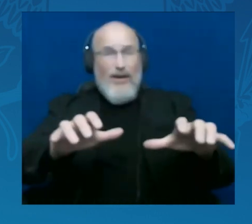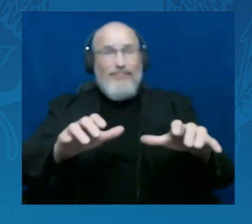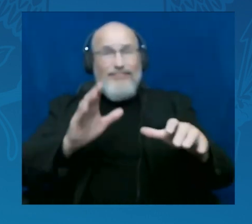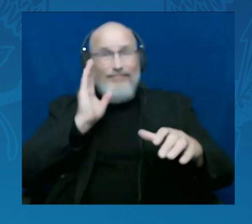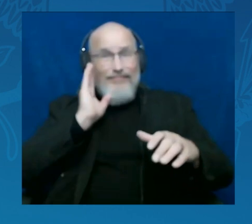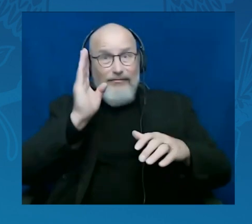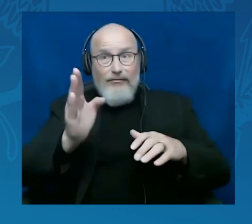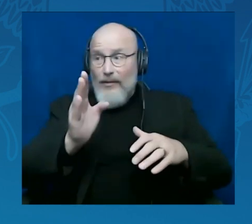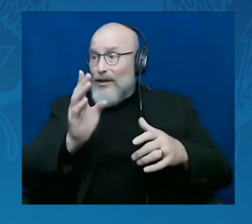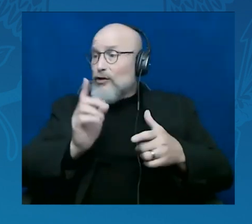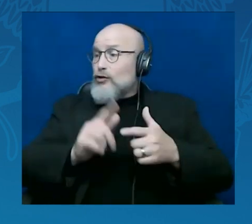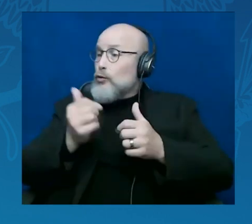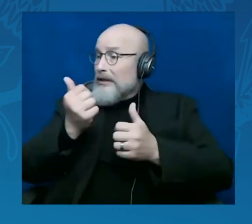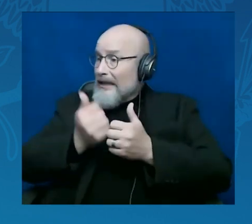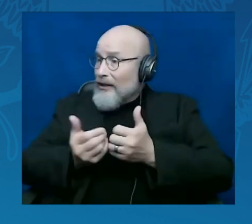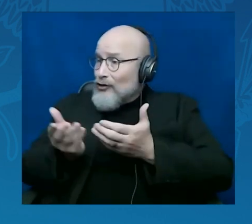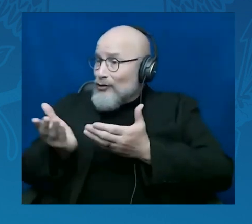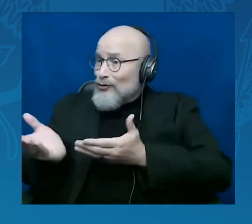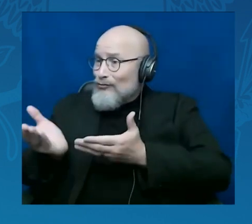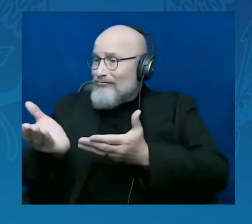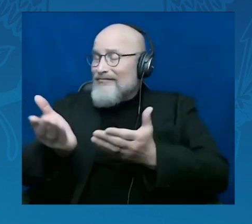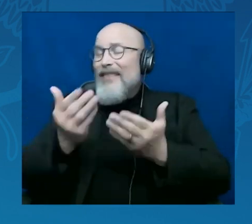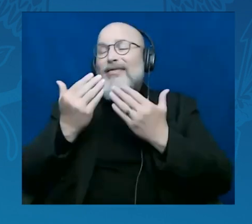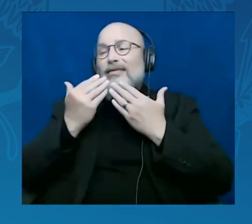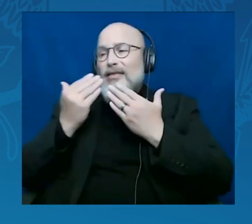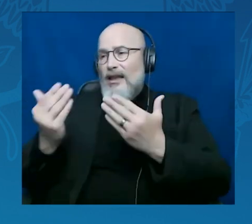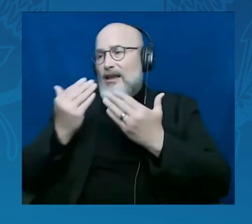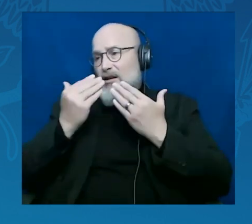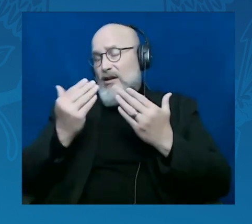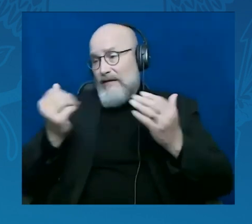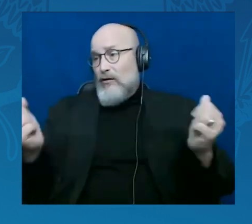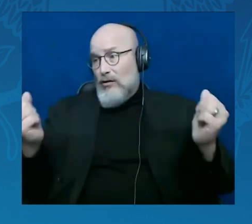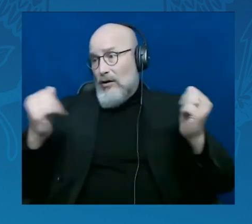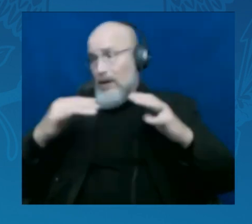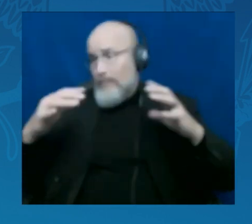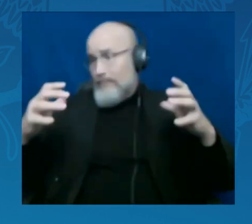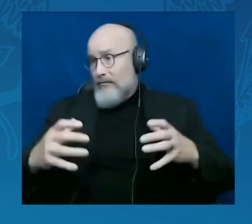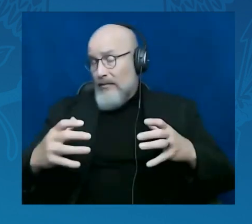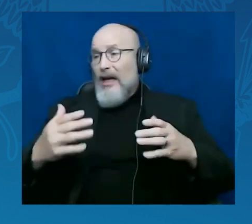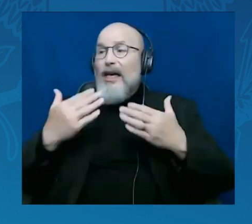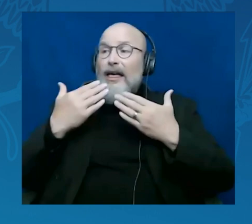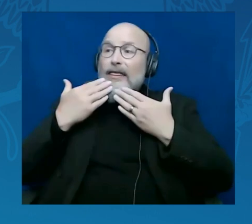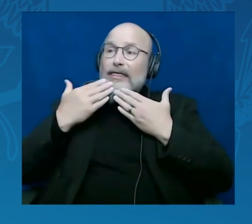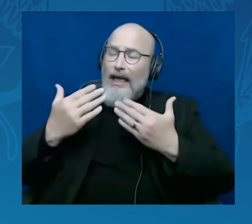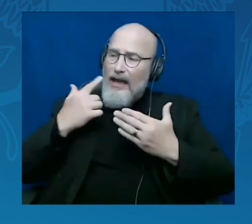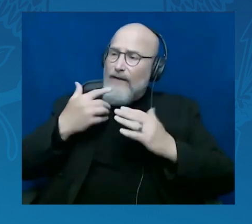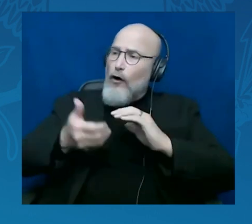To each of you: I thank you for being here, and I thank you for the work we have done and will continue to do together.